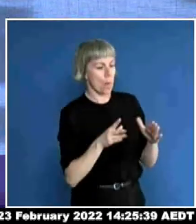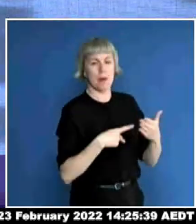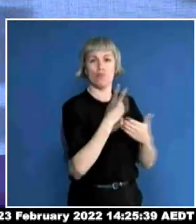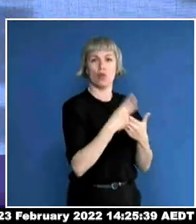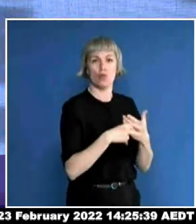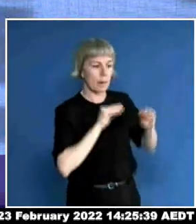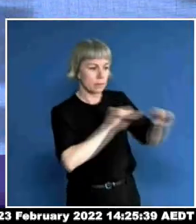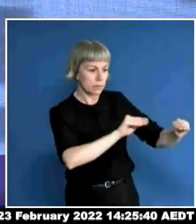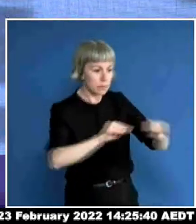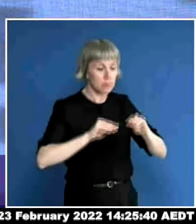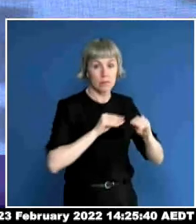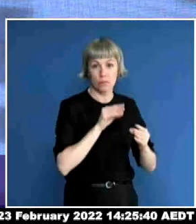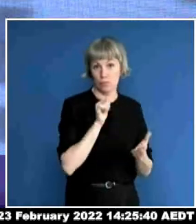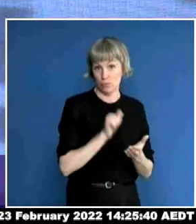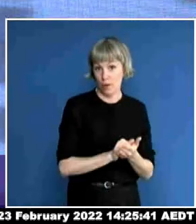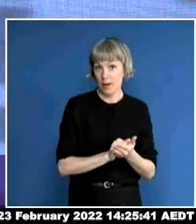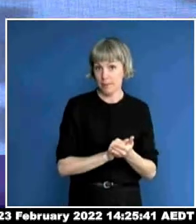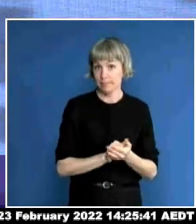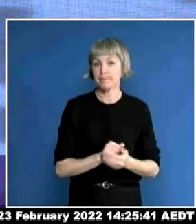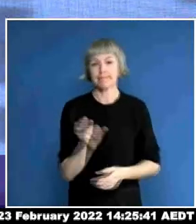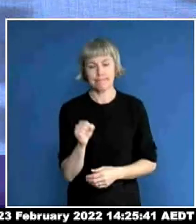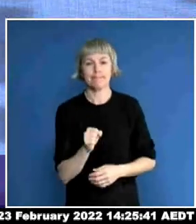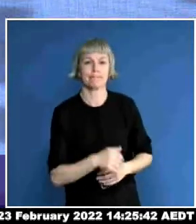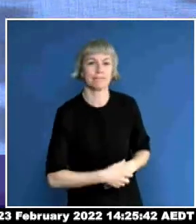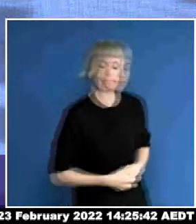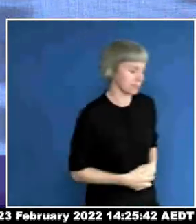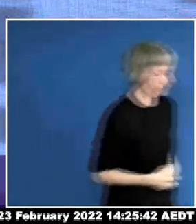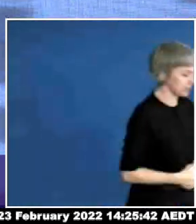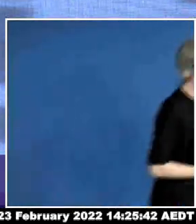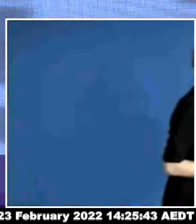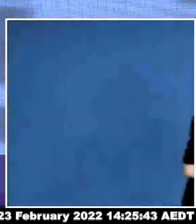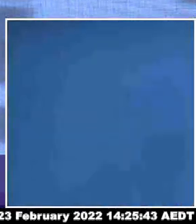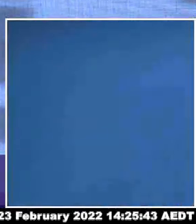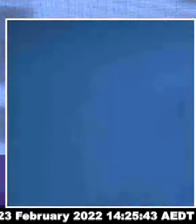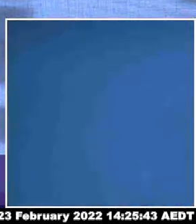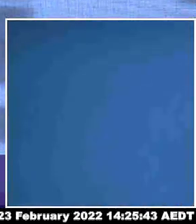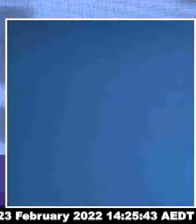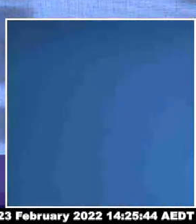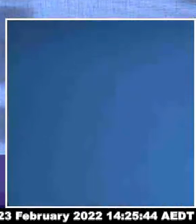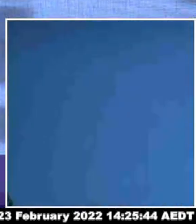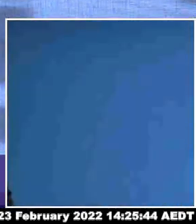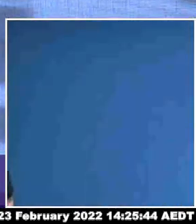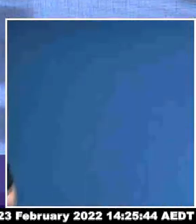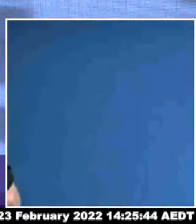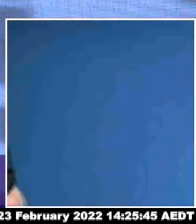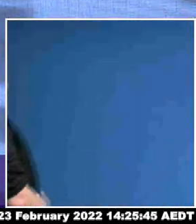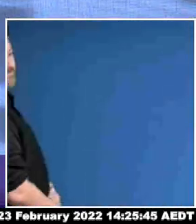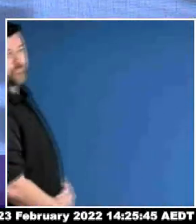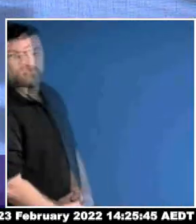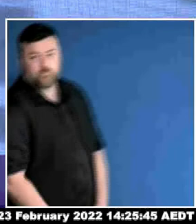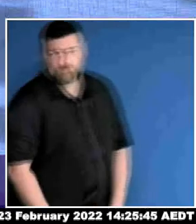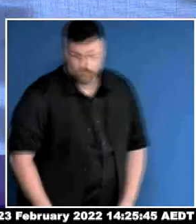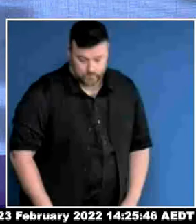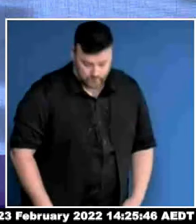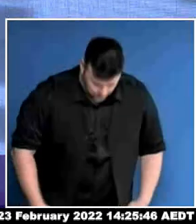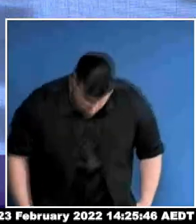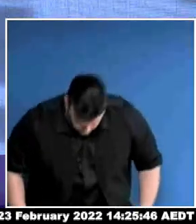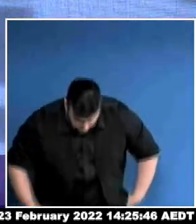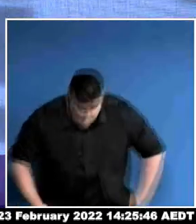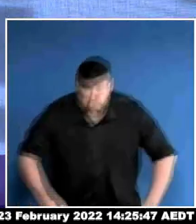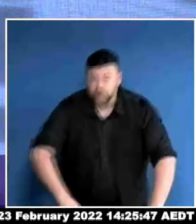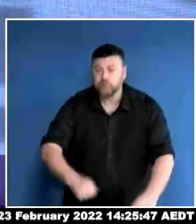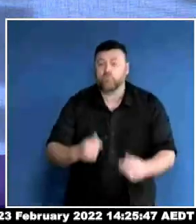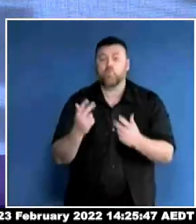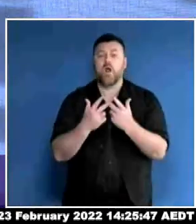One of the other roles was café pop-ups and the pop-ups meant that you were a